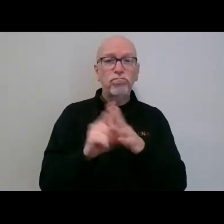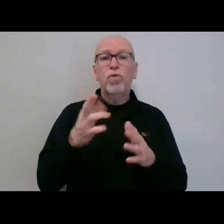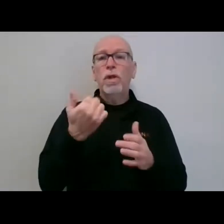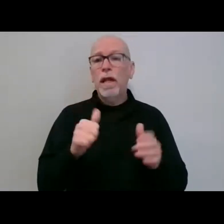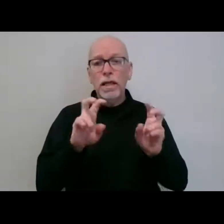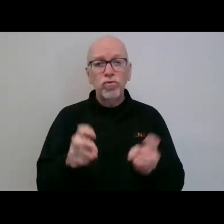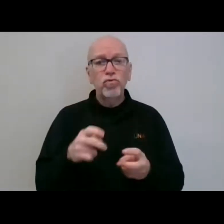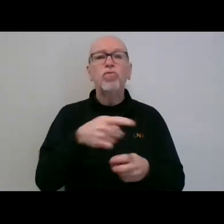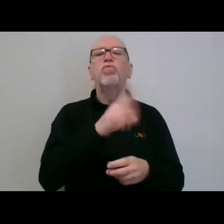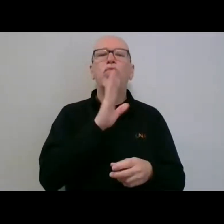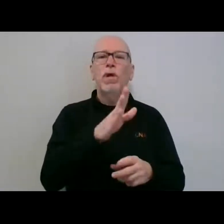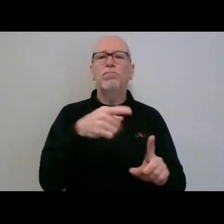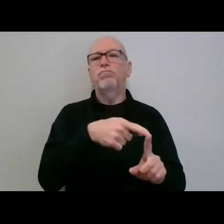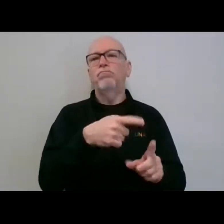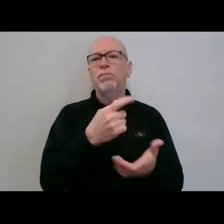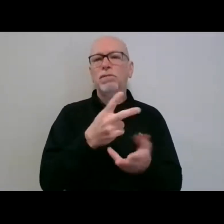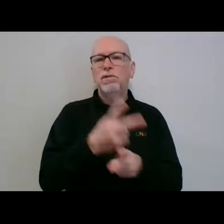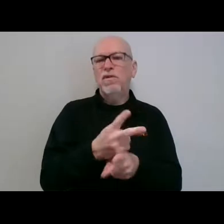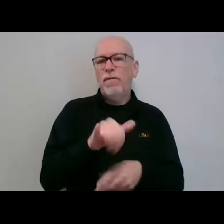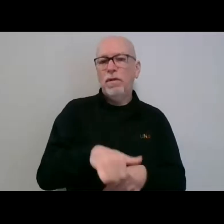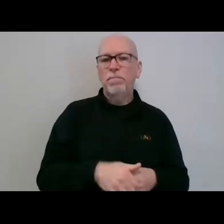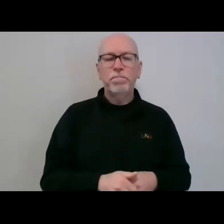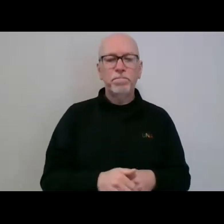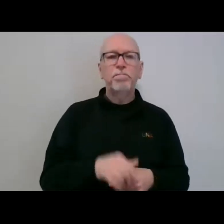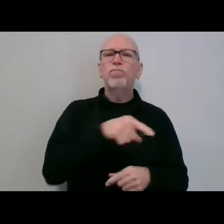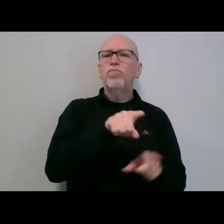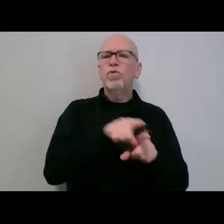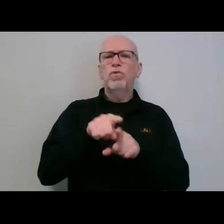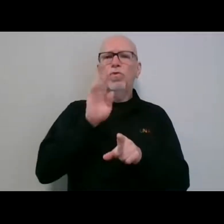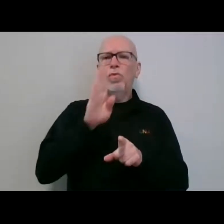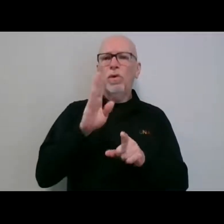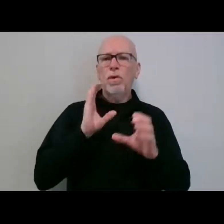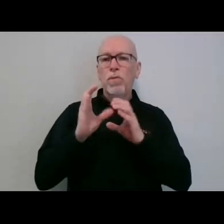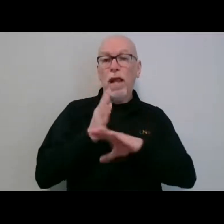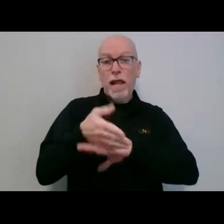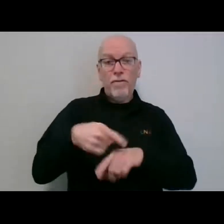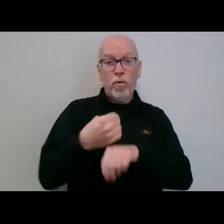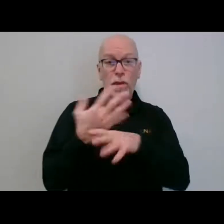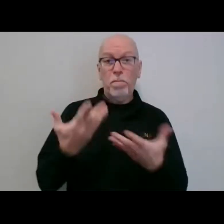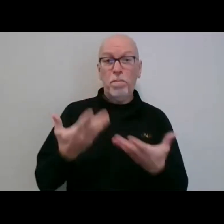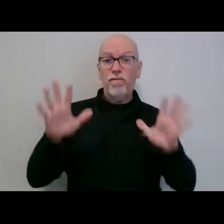she'll be our point person for that. She'll also be communicating after the webinar with the recording,